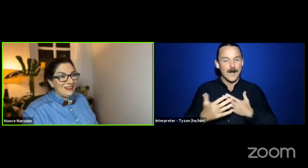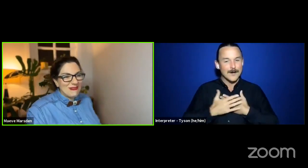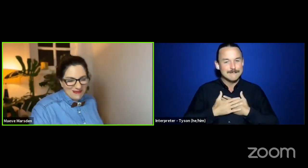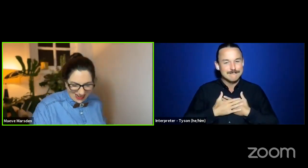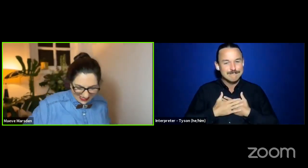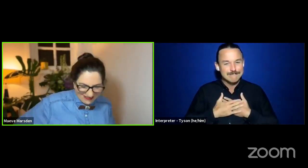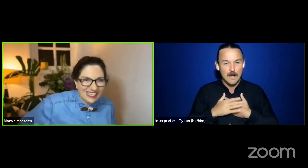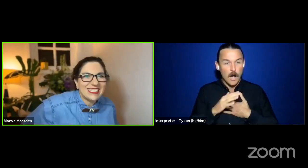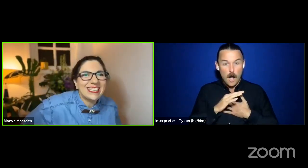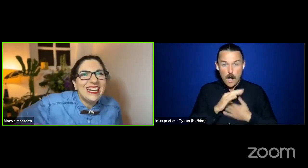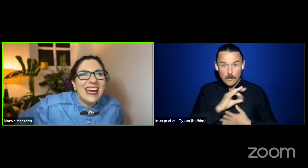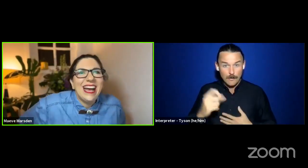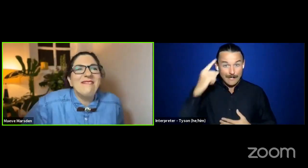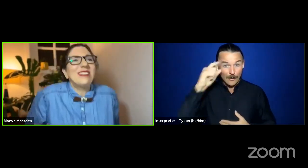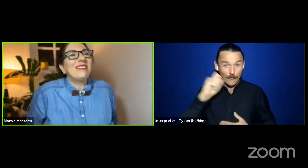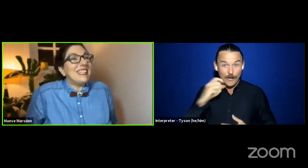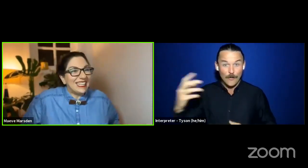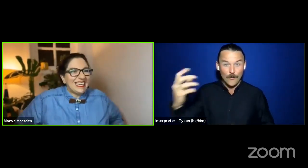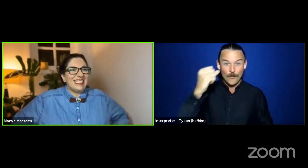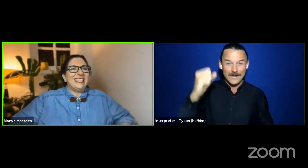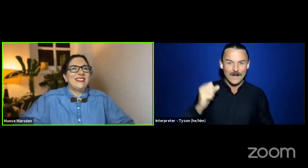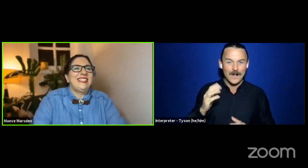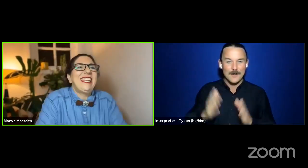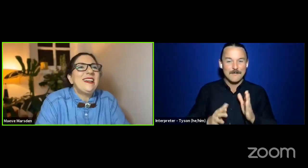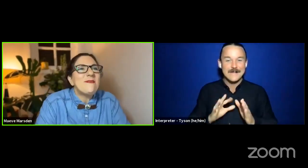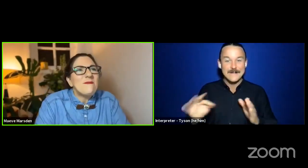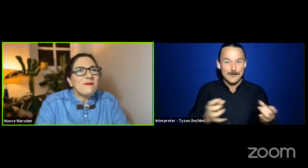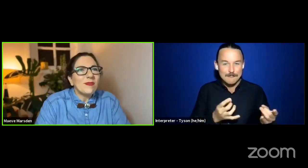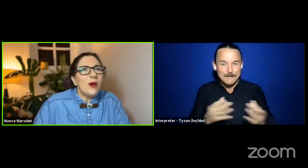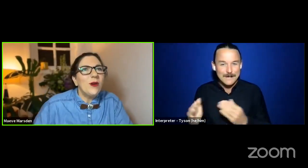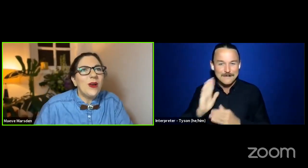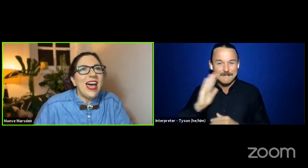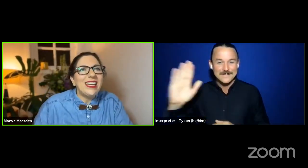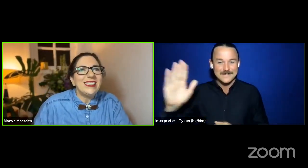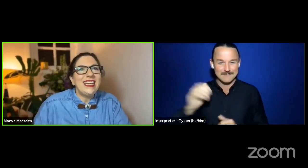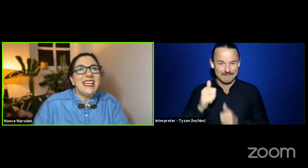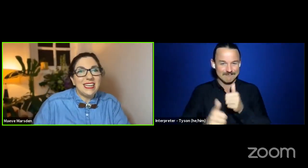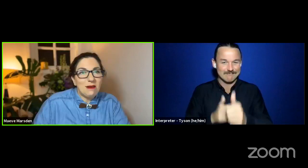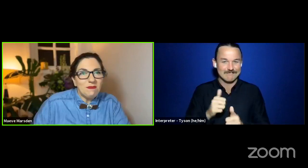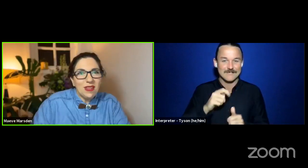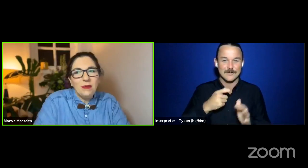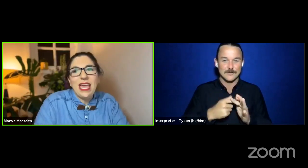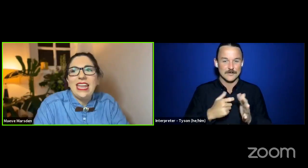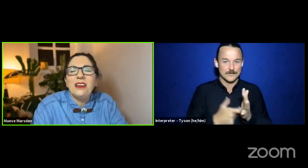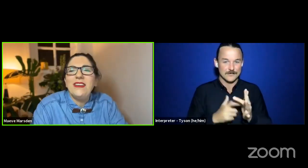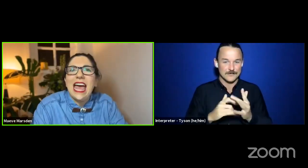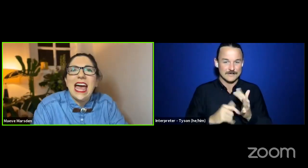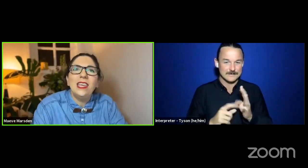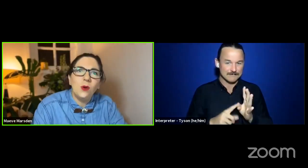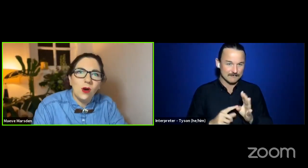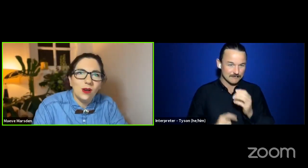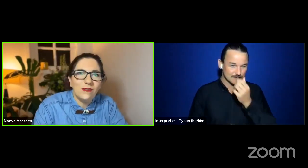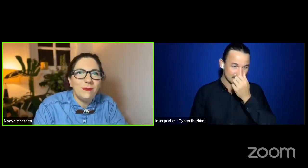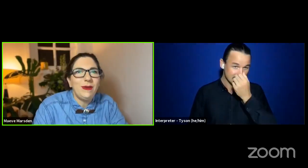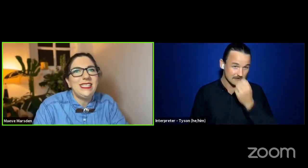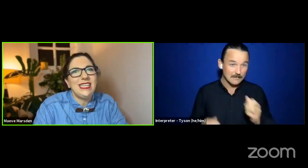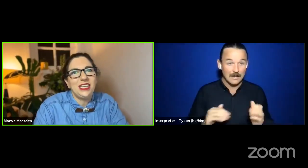love that so many of you are so humble, that you didn't expect to win. and prepare a speech and prepare a speech and Congrats prepare a speech. Congratulations Christie and that was a wonderful impromptu speech, I love that so many of you are so humble, that